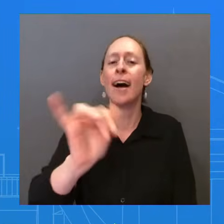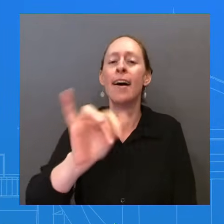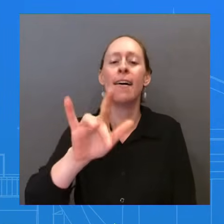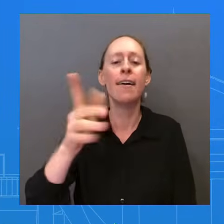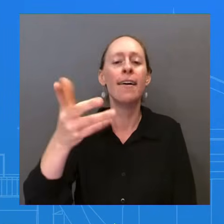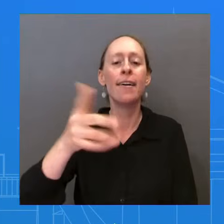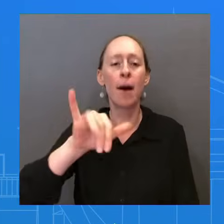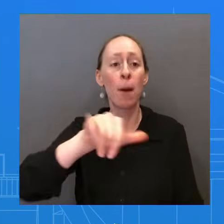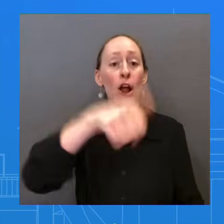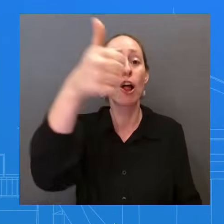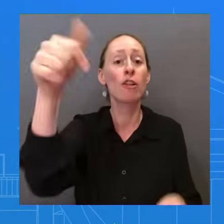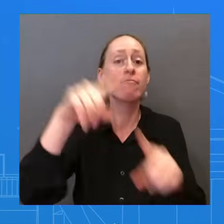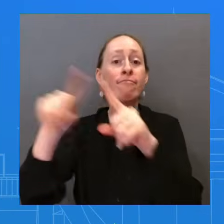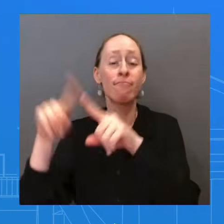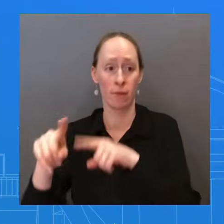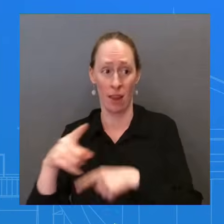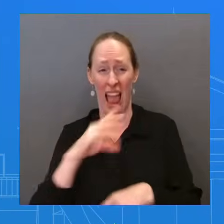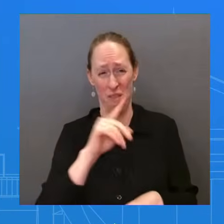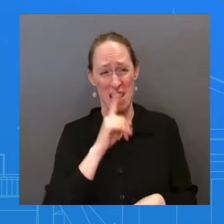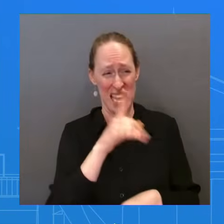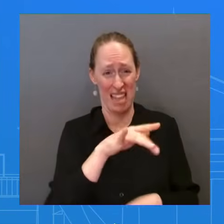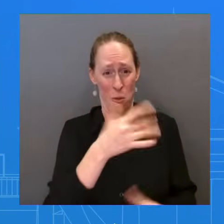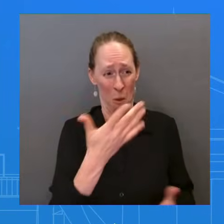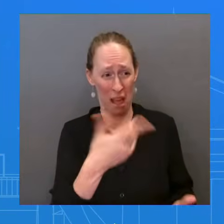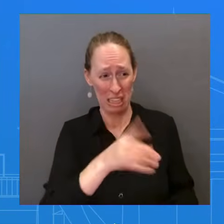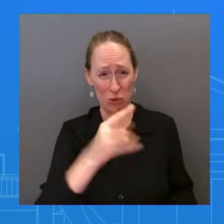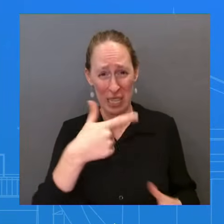and the support that Iran has given to Russia in Ukraine,